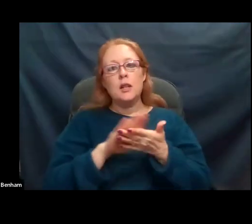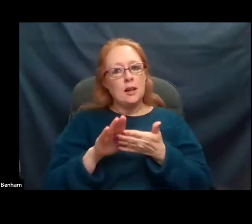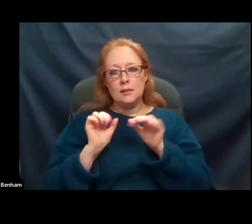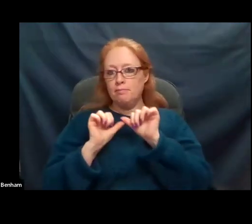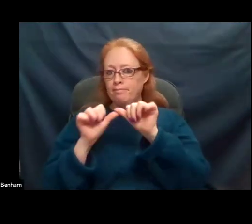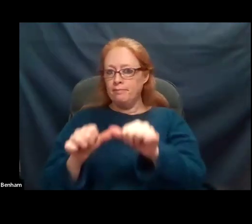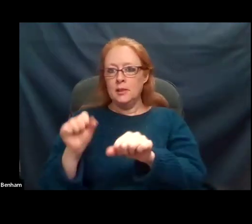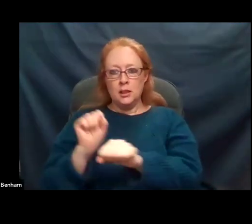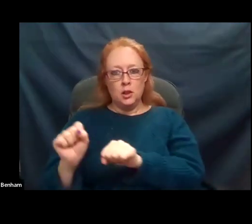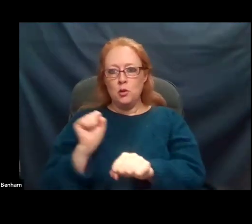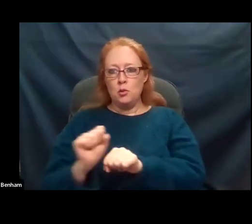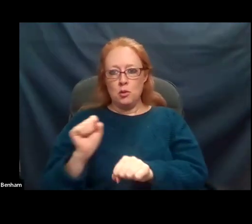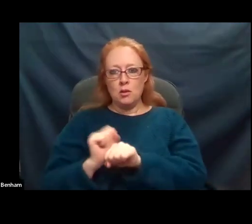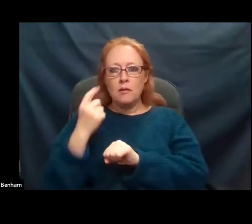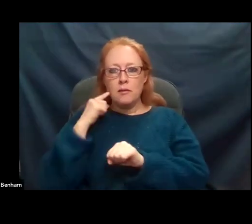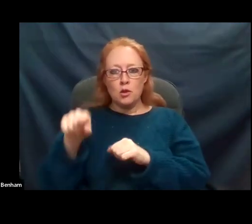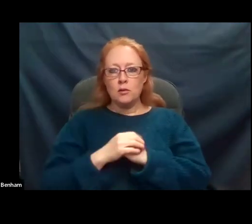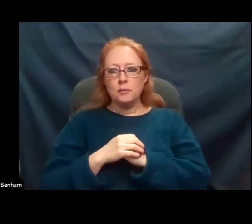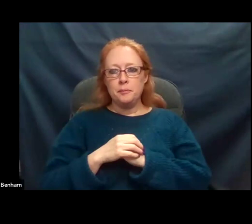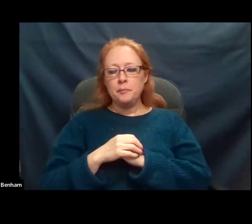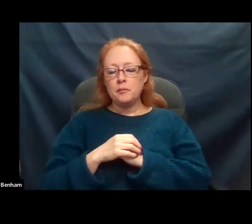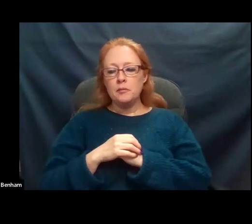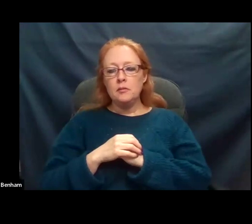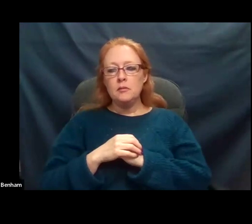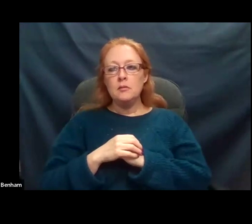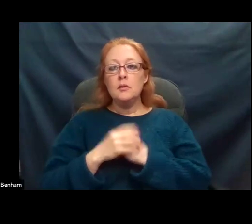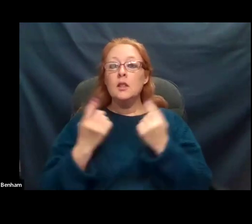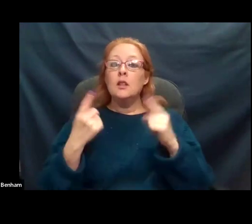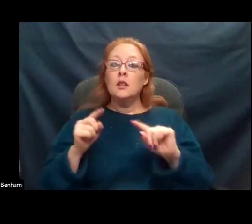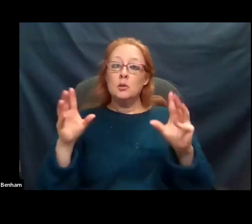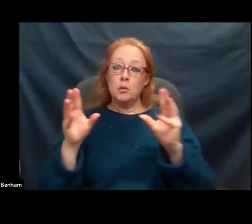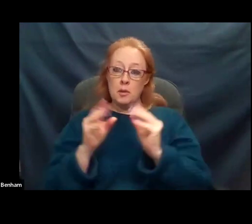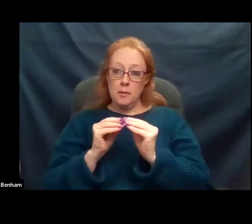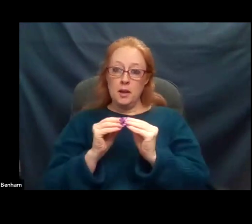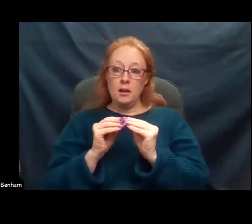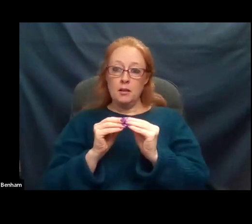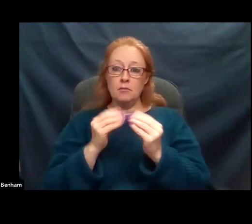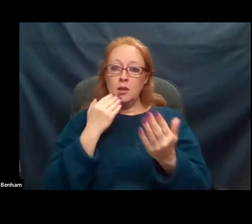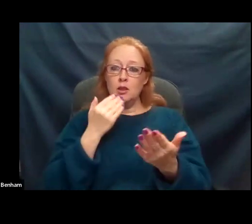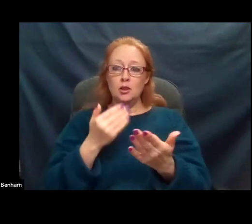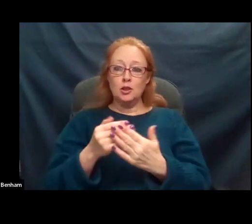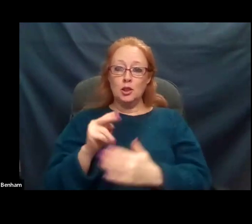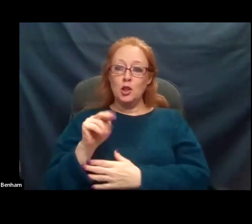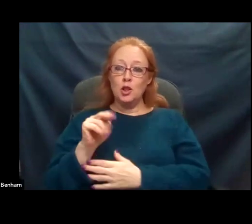But we're going back to paying her HCBS worker who has never quit working. Very kind to continue to work. Yes.